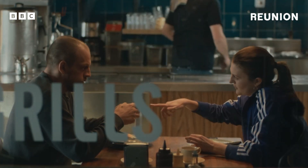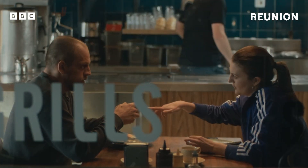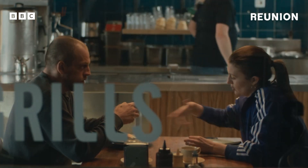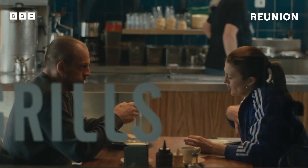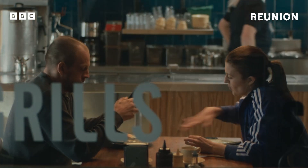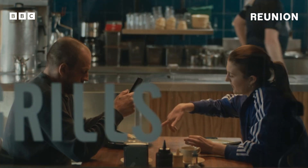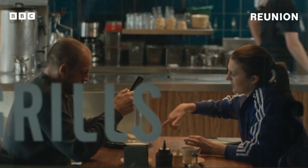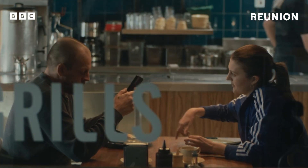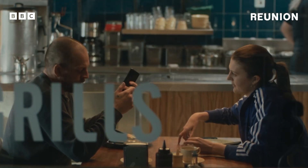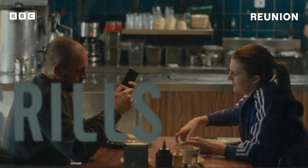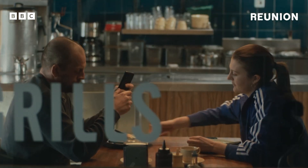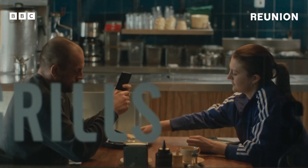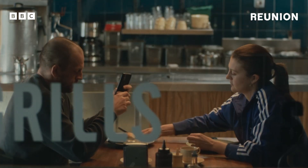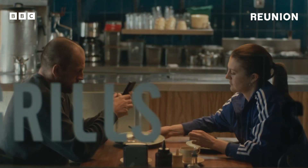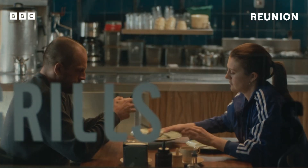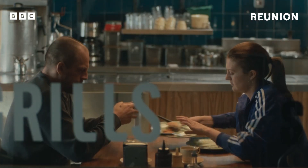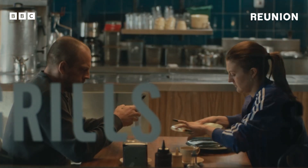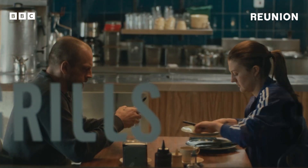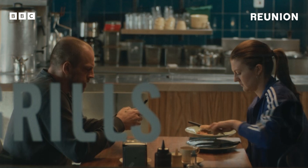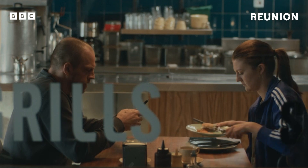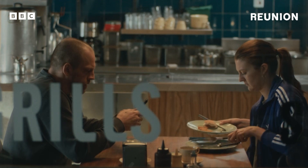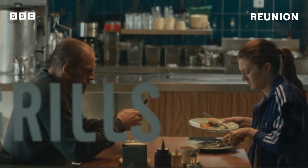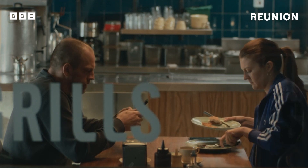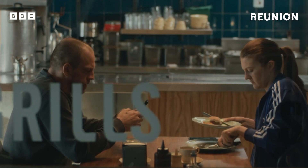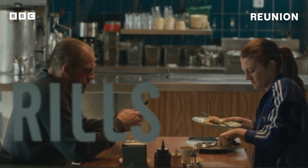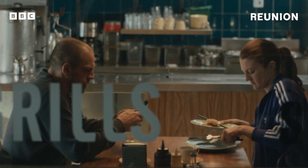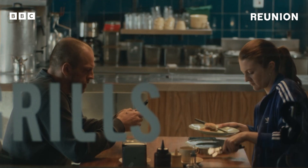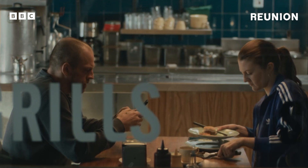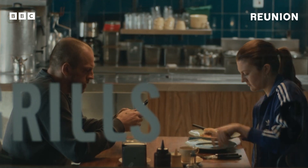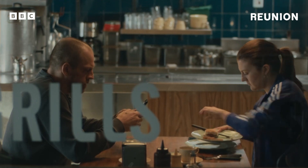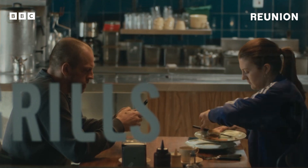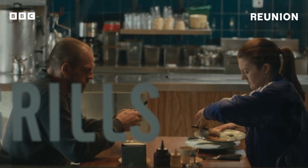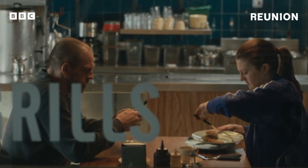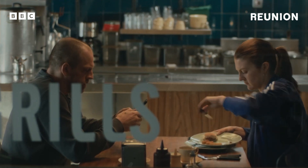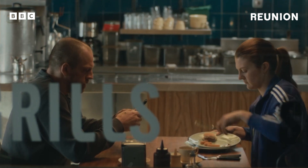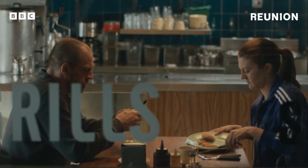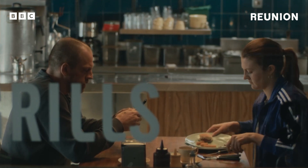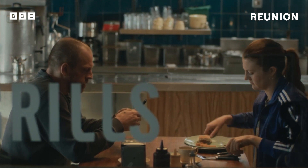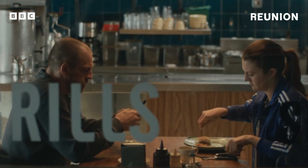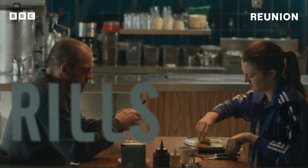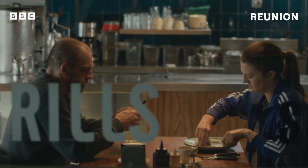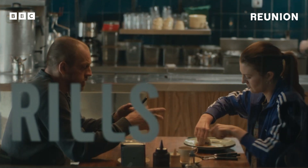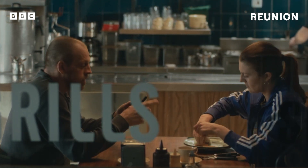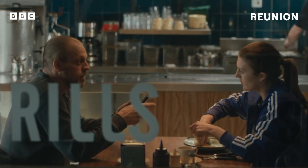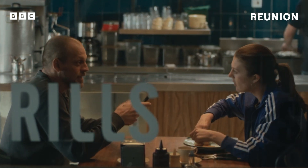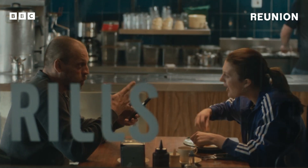on top of it after I'd kind of cemented the movement. But then actually learning BSL for the show,